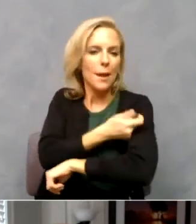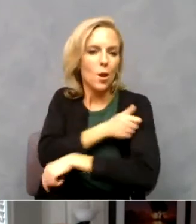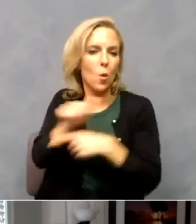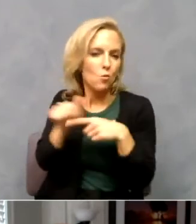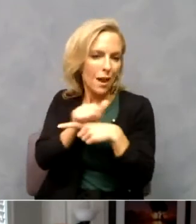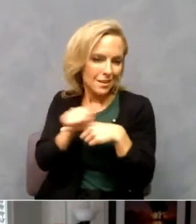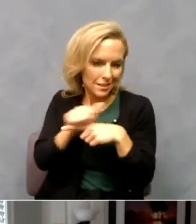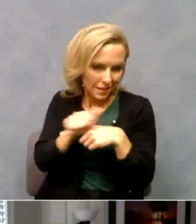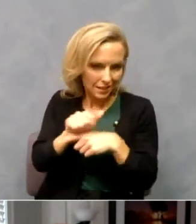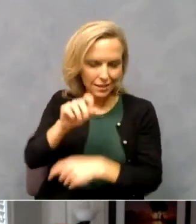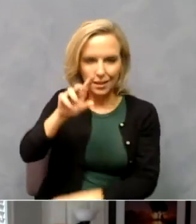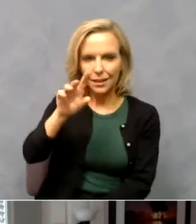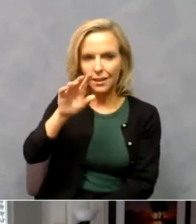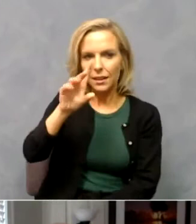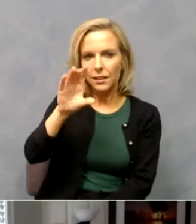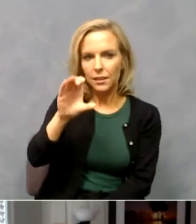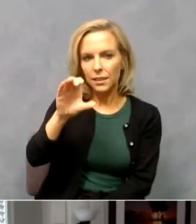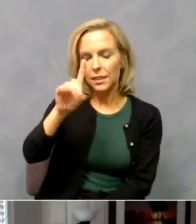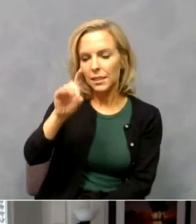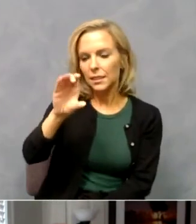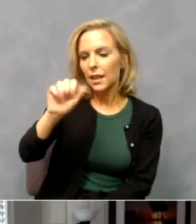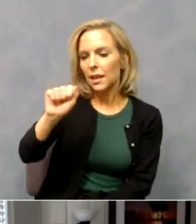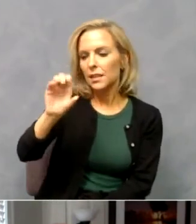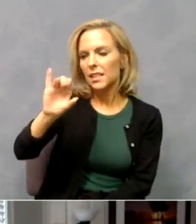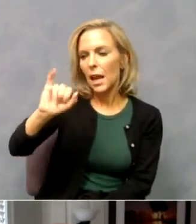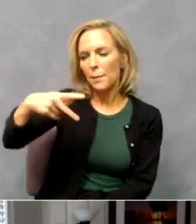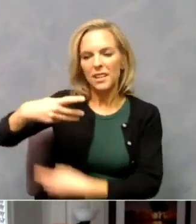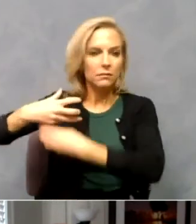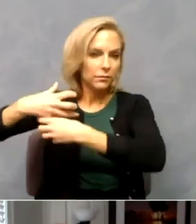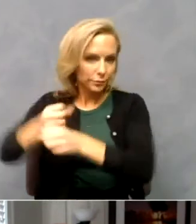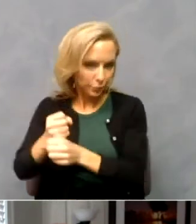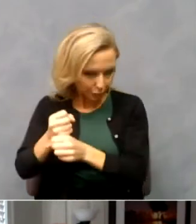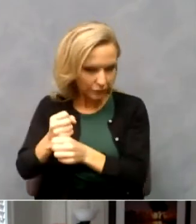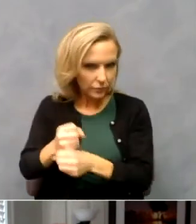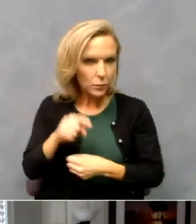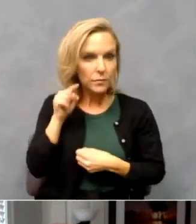P stands for. Dr. Dueling is one of the experts who has presented at these